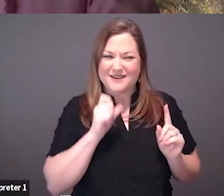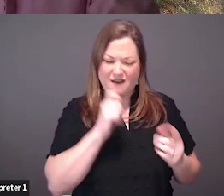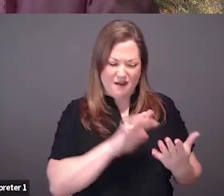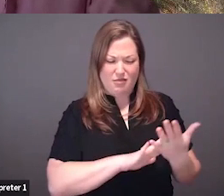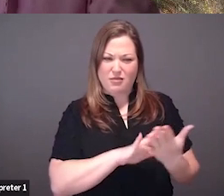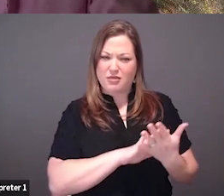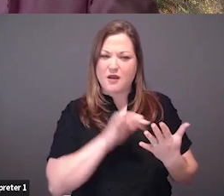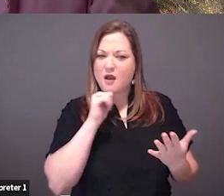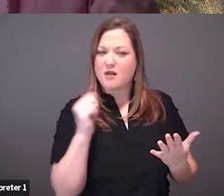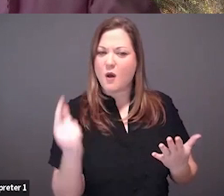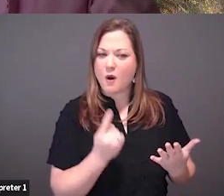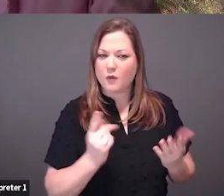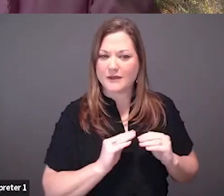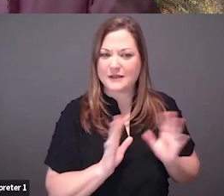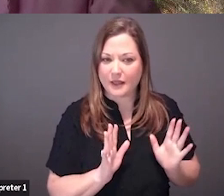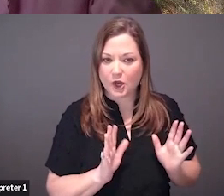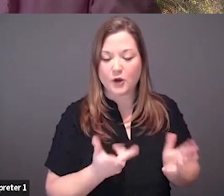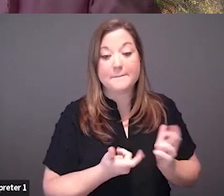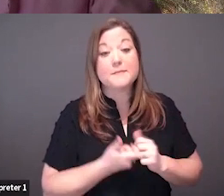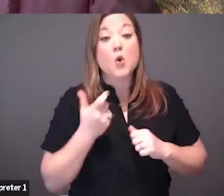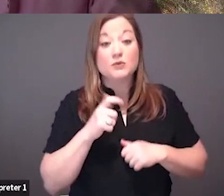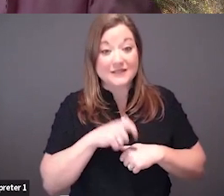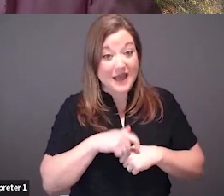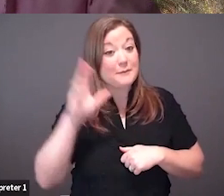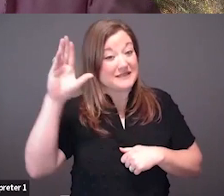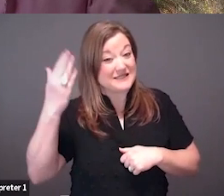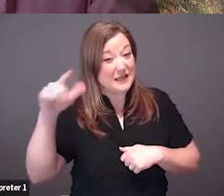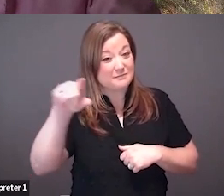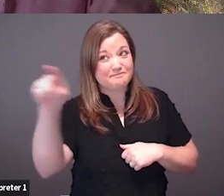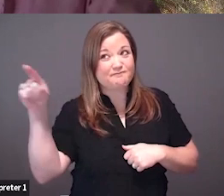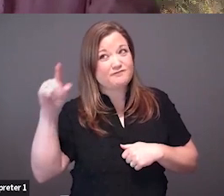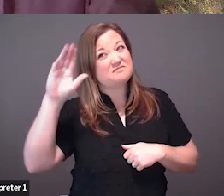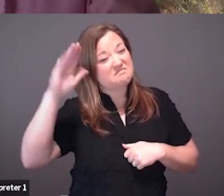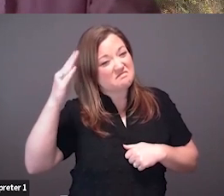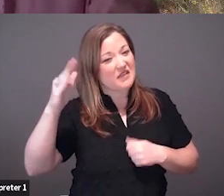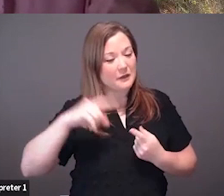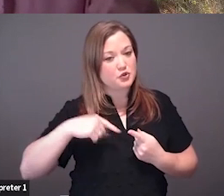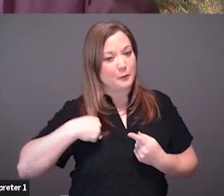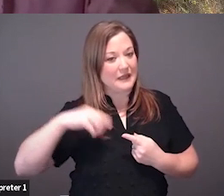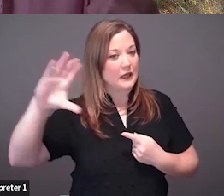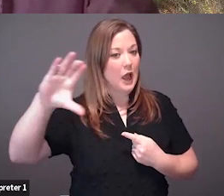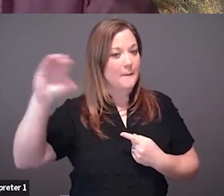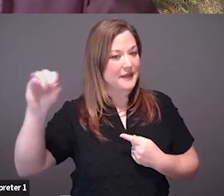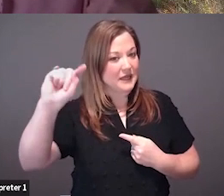For the most part, it seemed to be companies, like I said earlier, mostly organizations, public entities